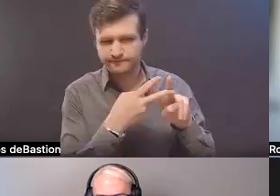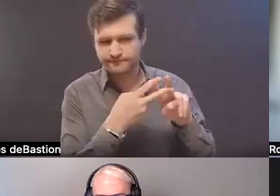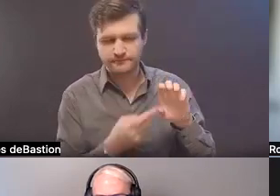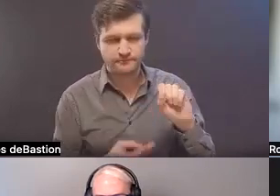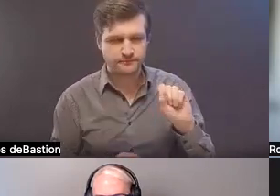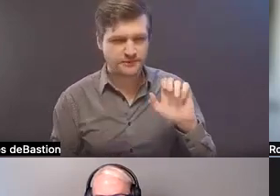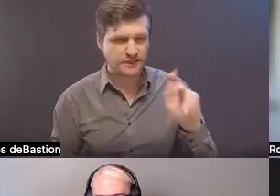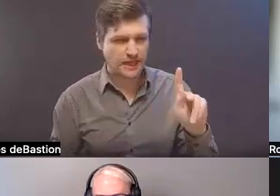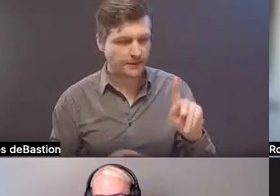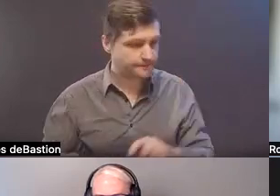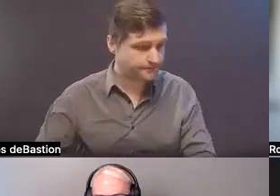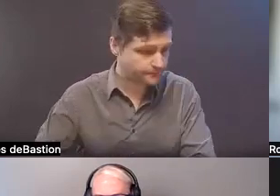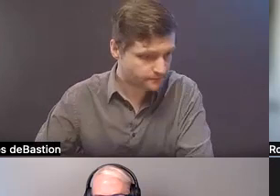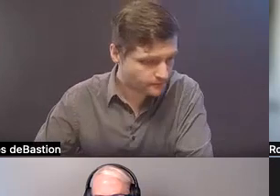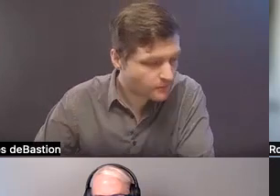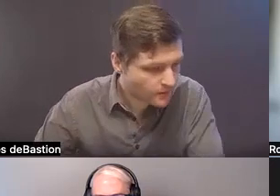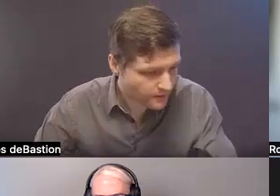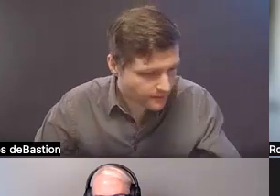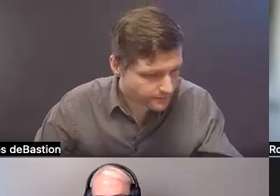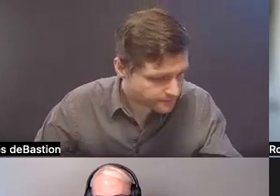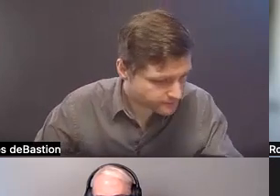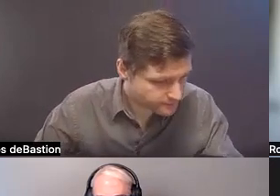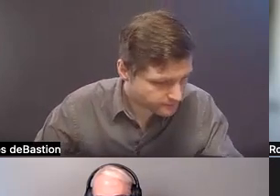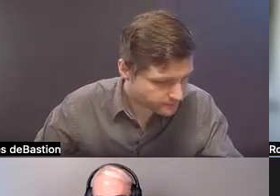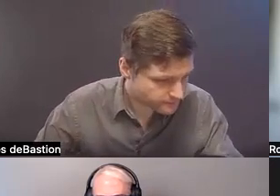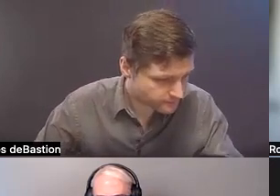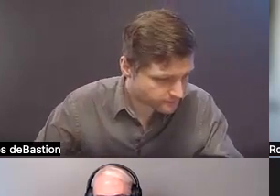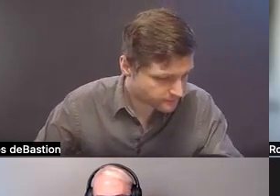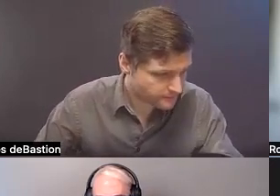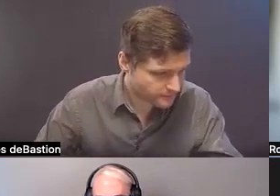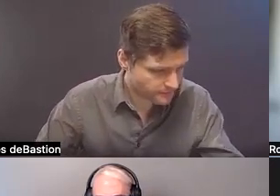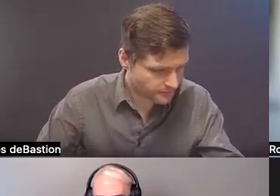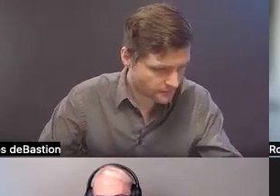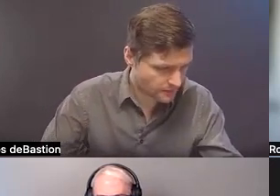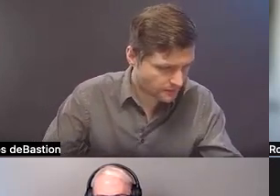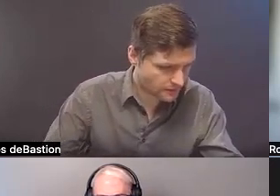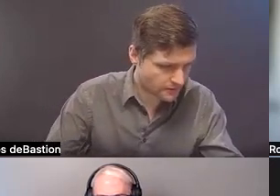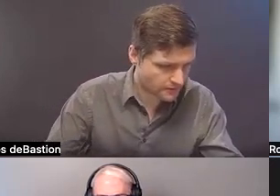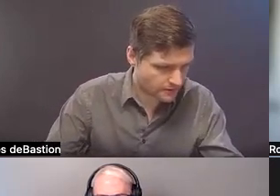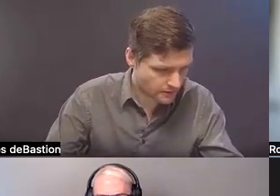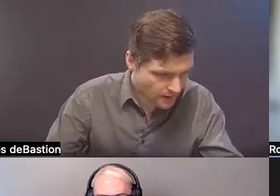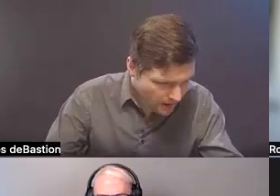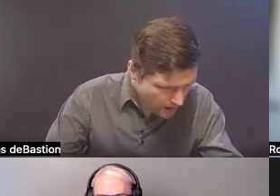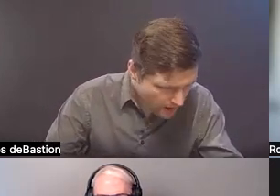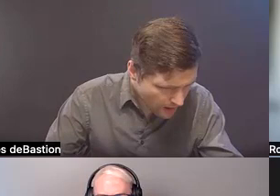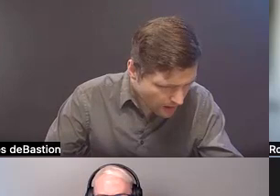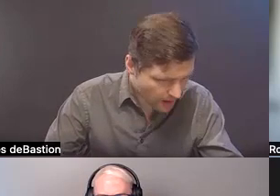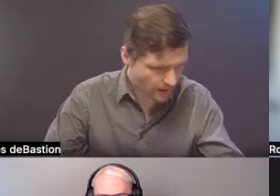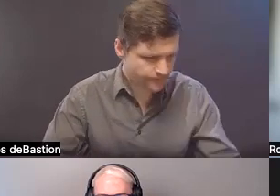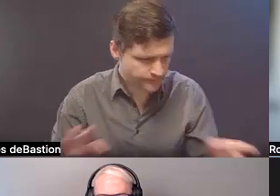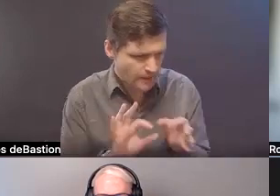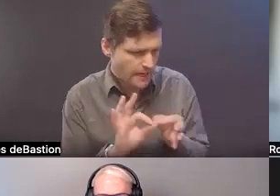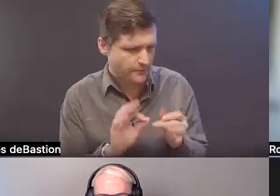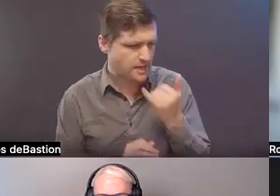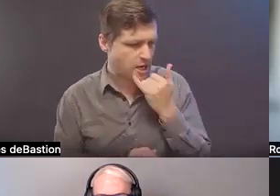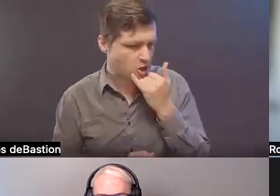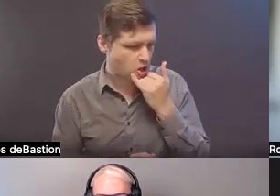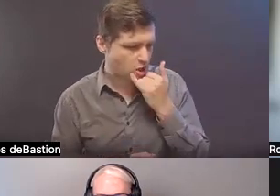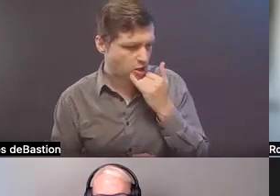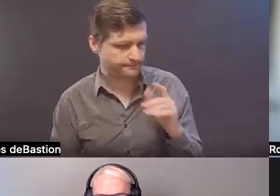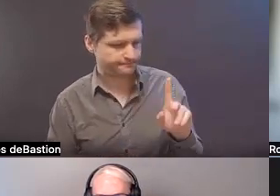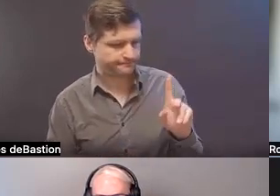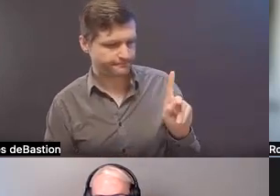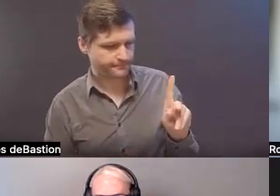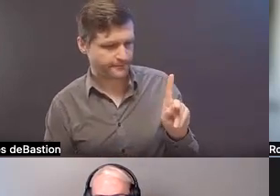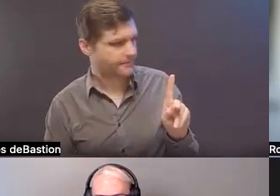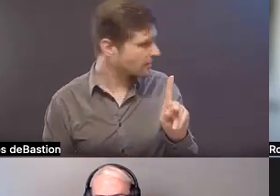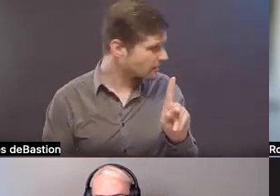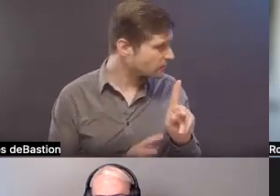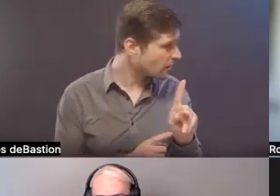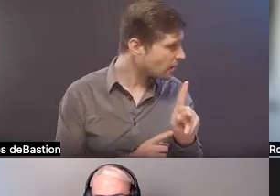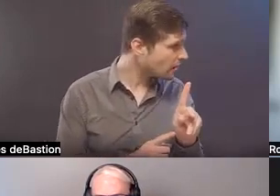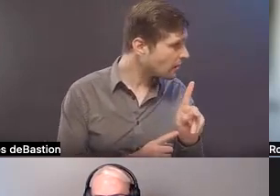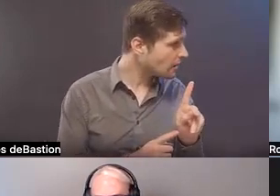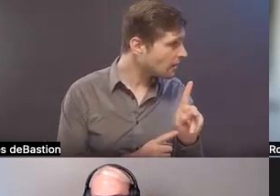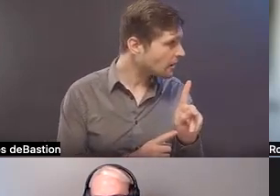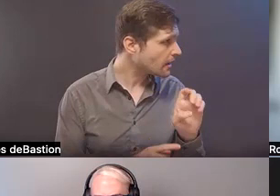Typing right now -- I see that in Slack, someone is typing. Captioning error, I think. Ok. Hang on.